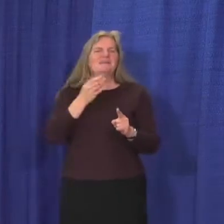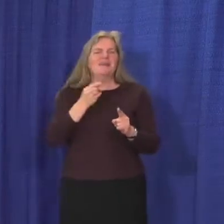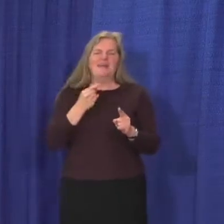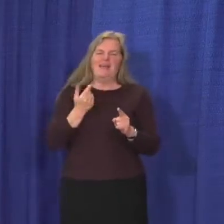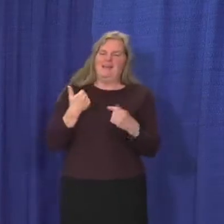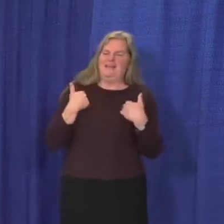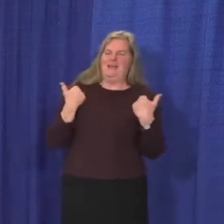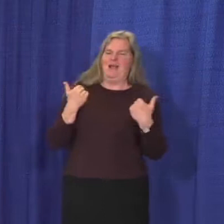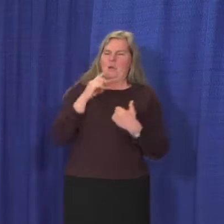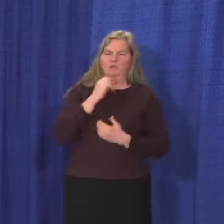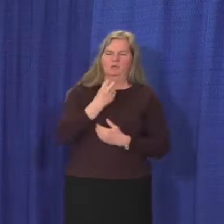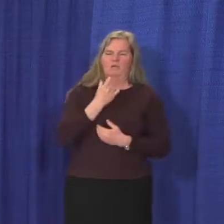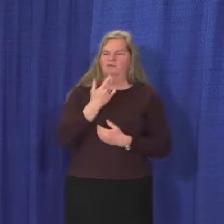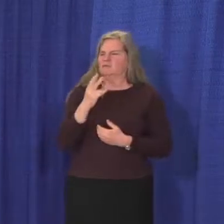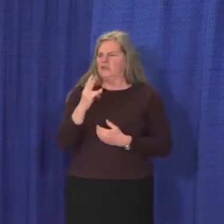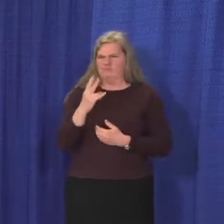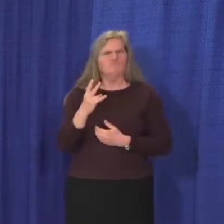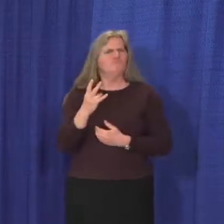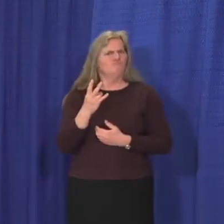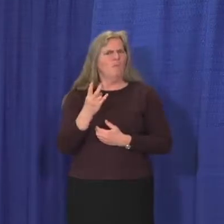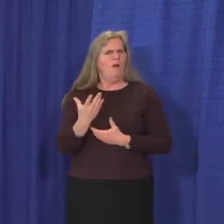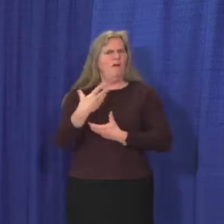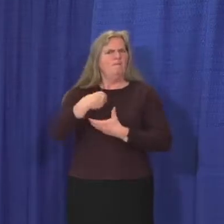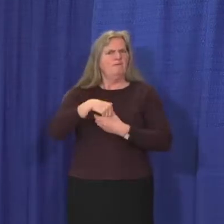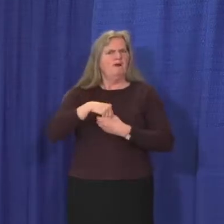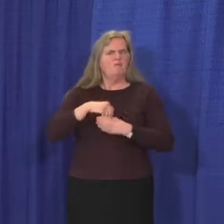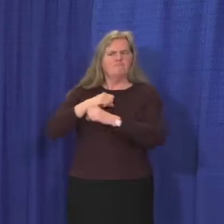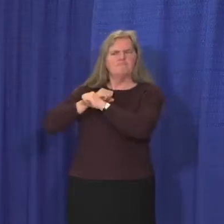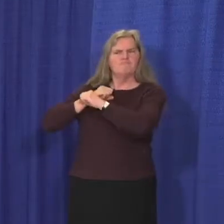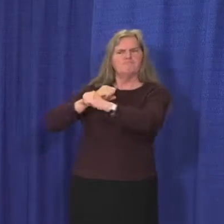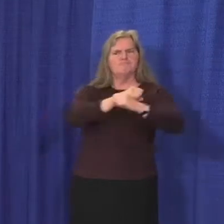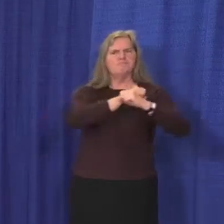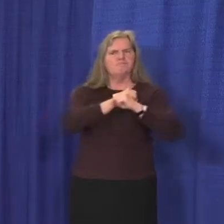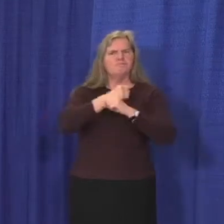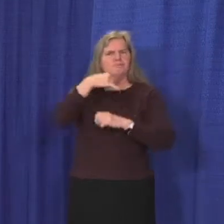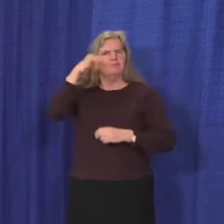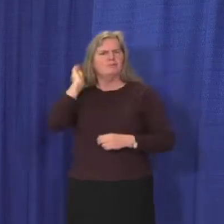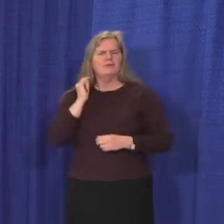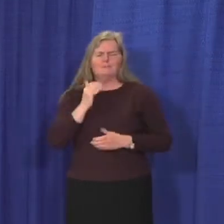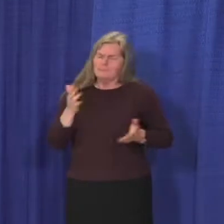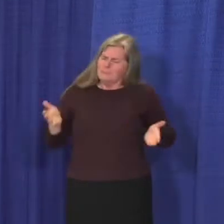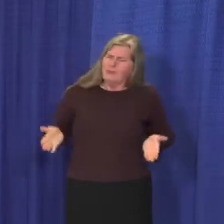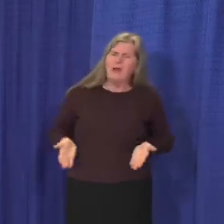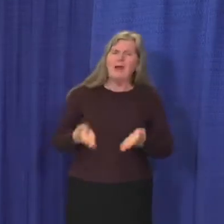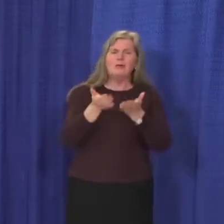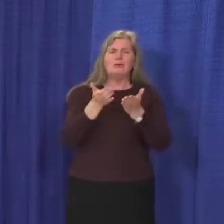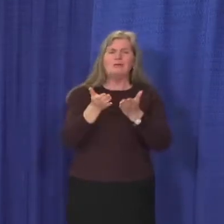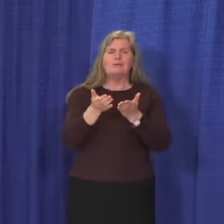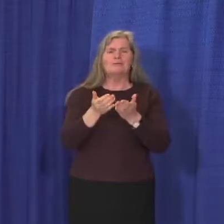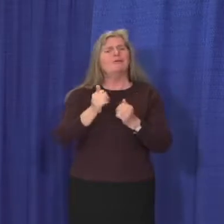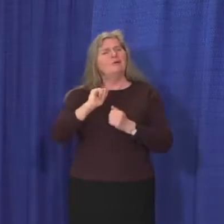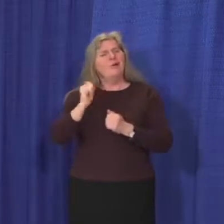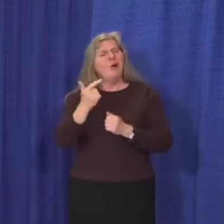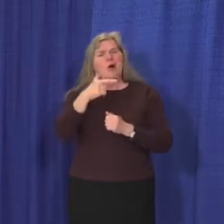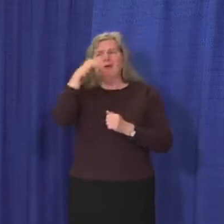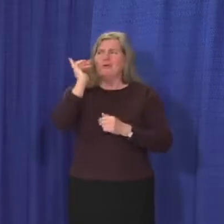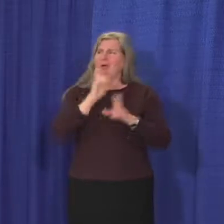I know this is welcome news for parents and youth who want to do their part. I encourage our youth and all